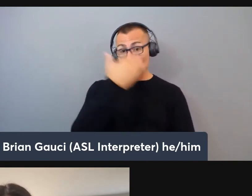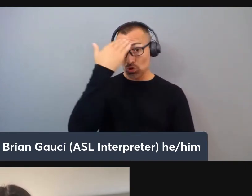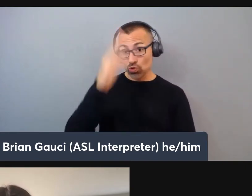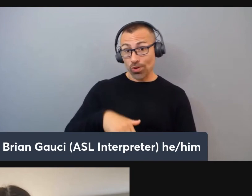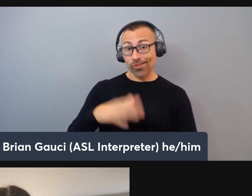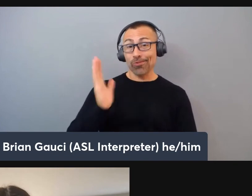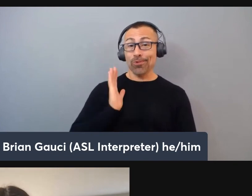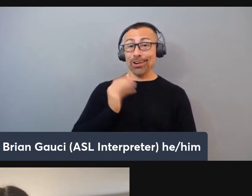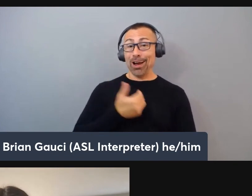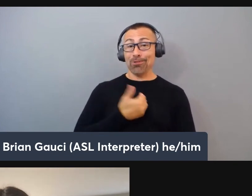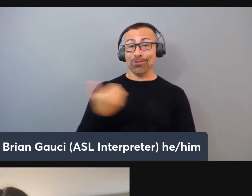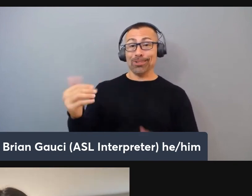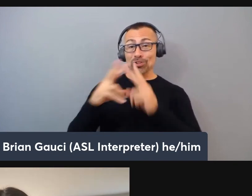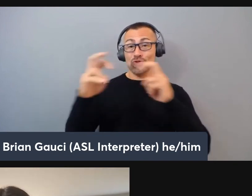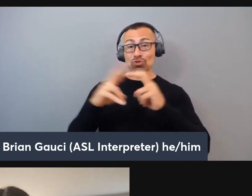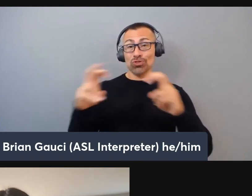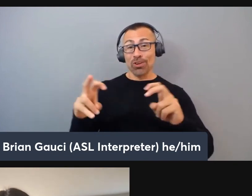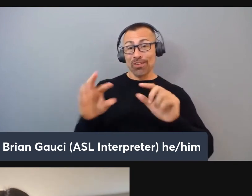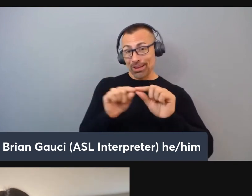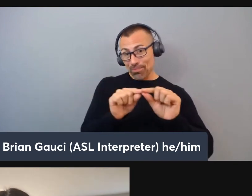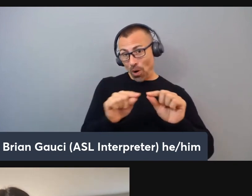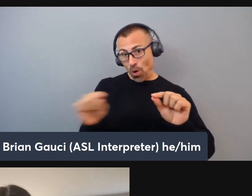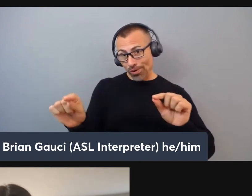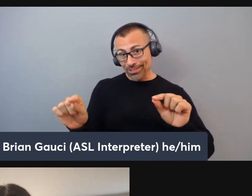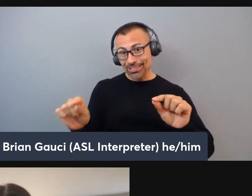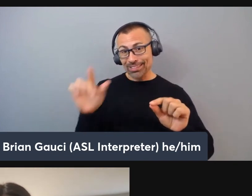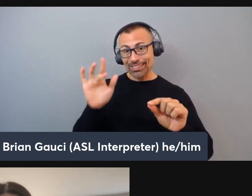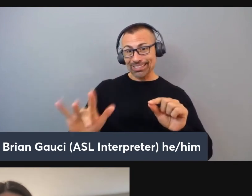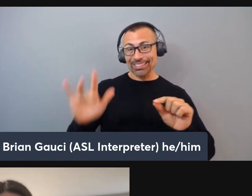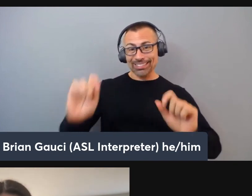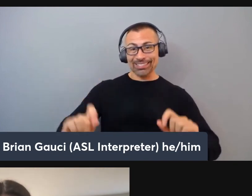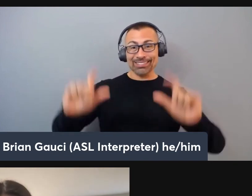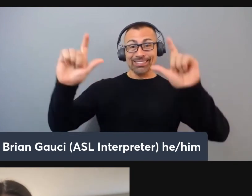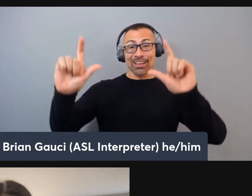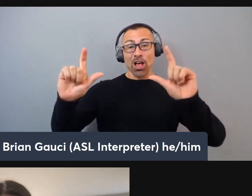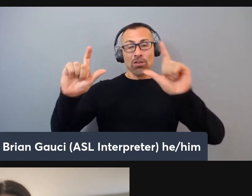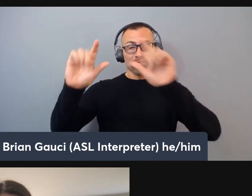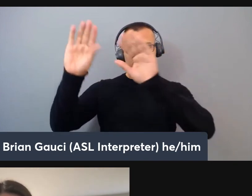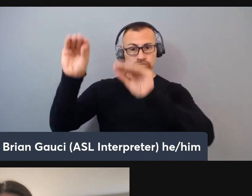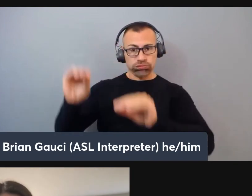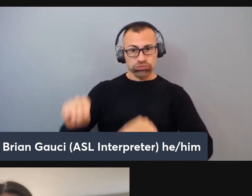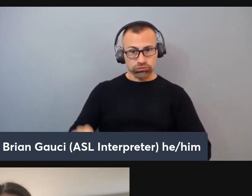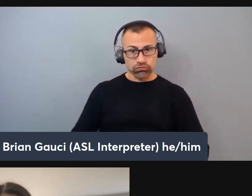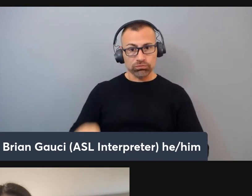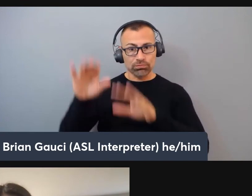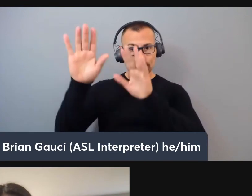So I'm guessing the first 50 people haven't submitted, or will submit right after the show,